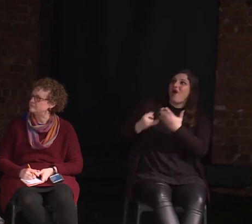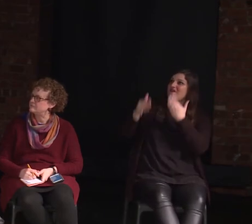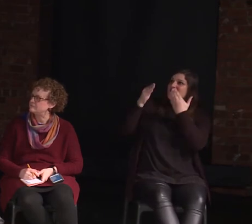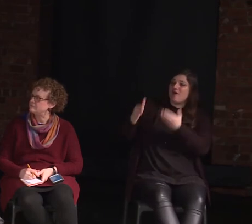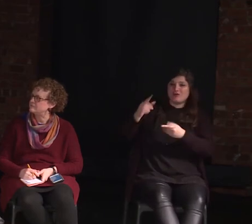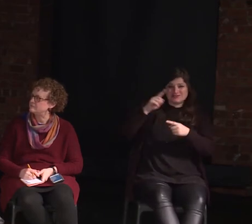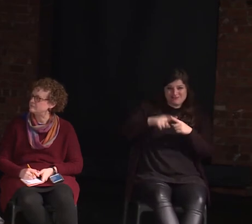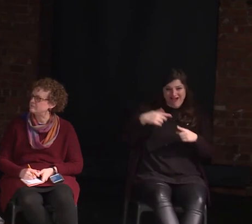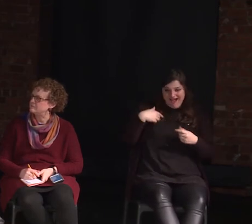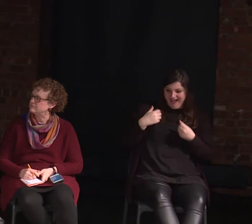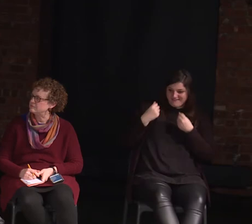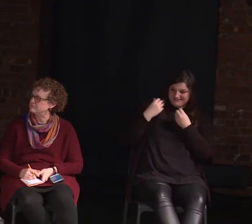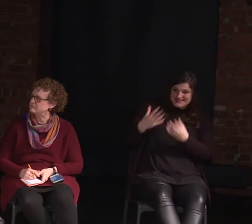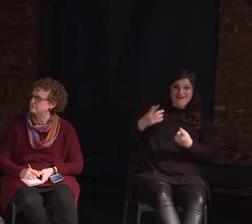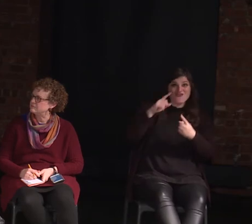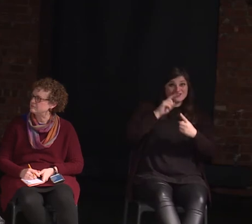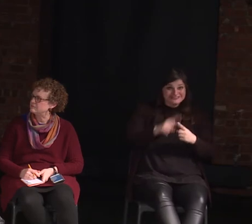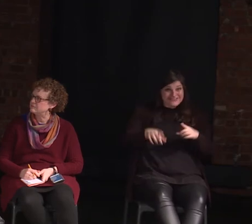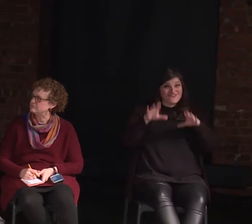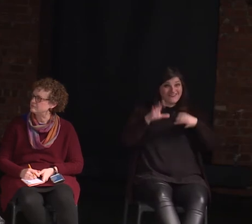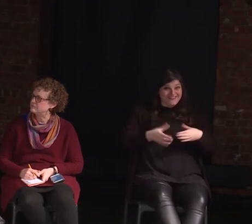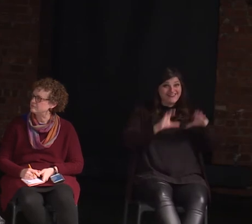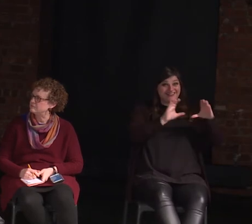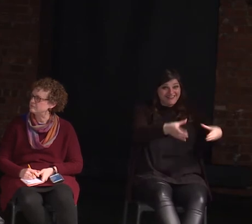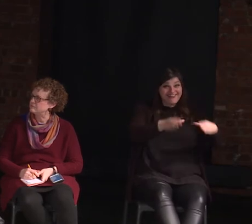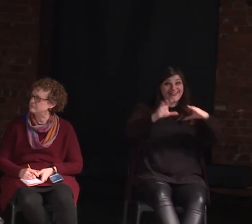I don't think it's being sidetracked because it's part of the picture what's going to happen